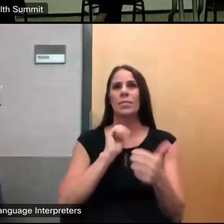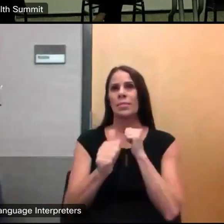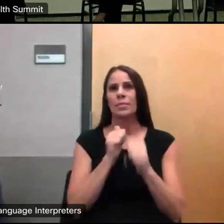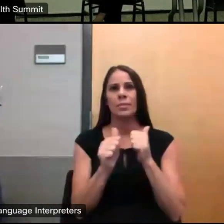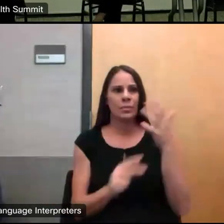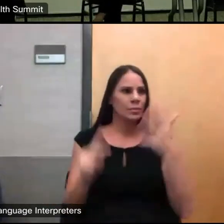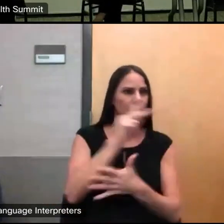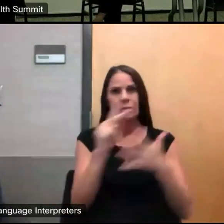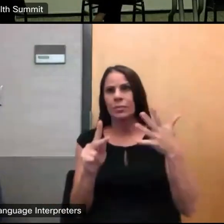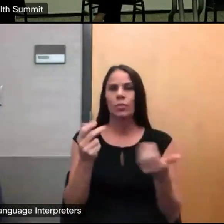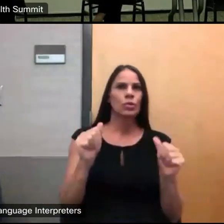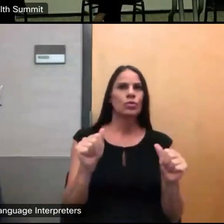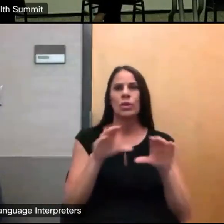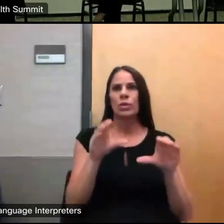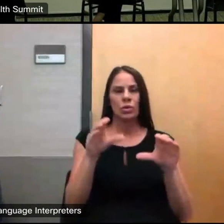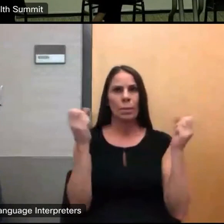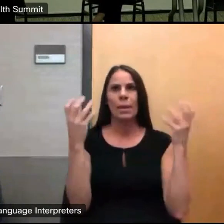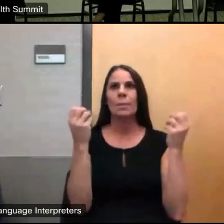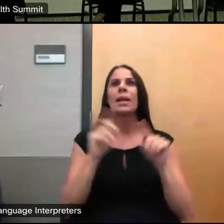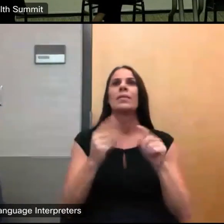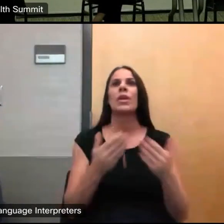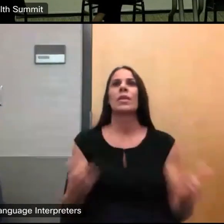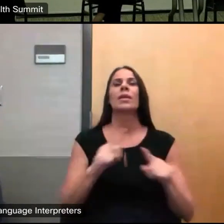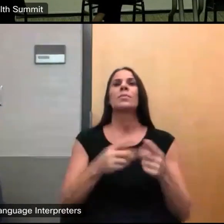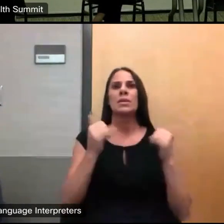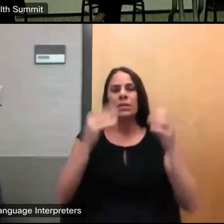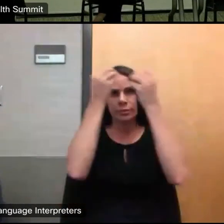to do all these different things, but still get that message out by the end of the day.